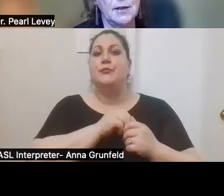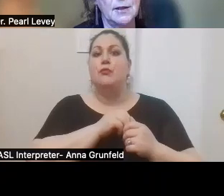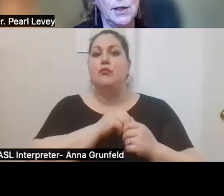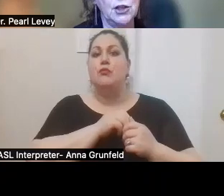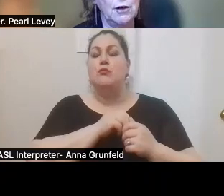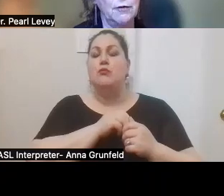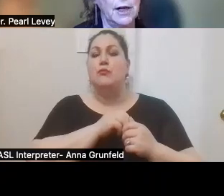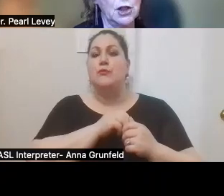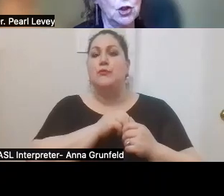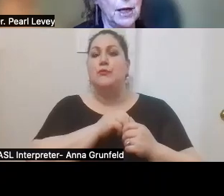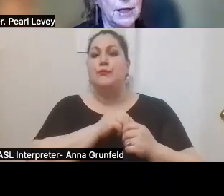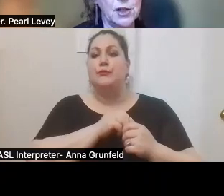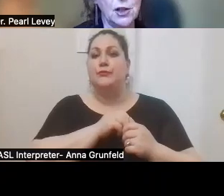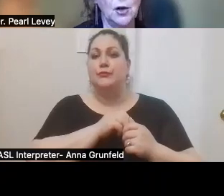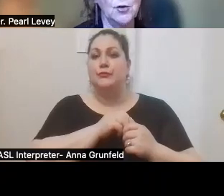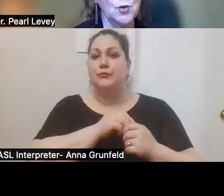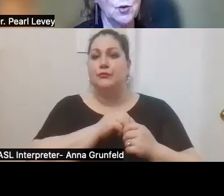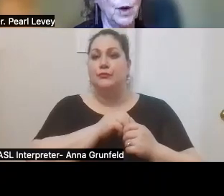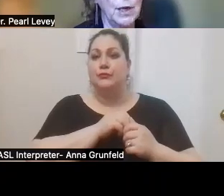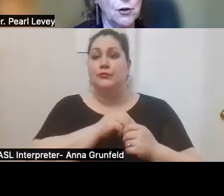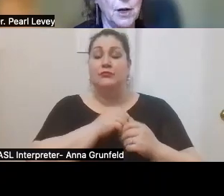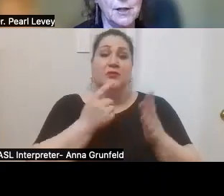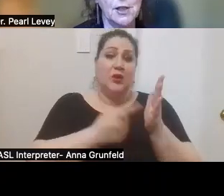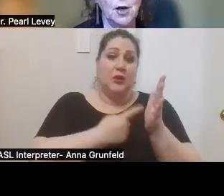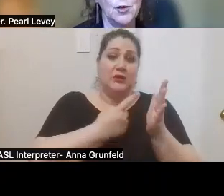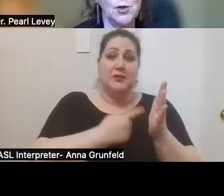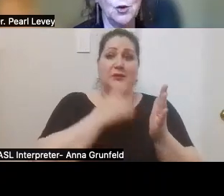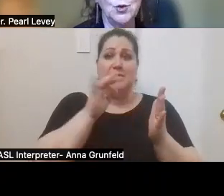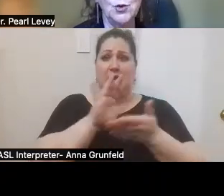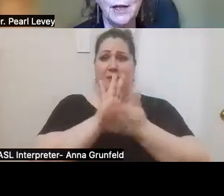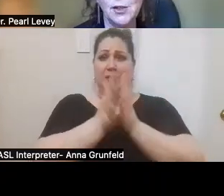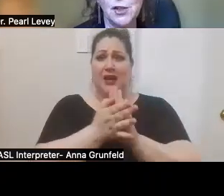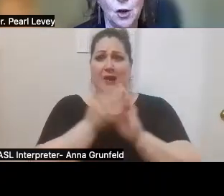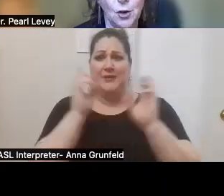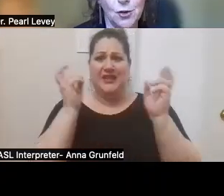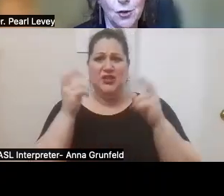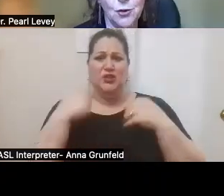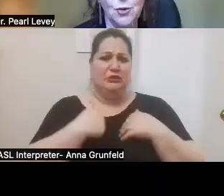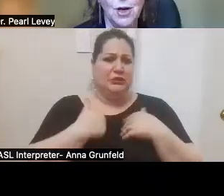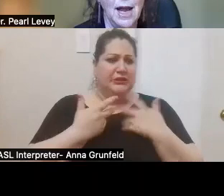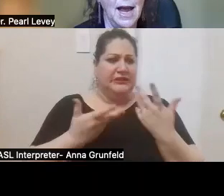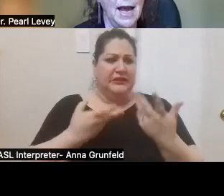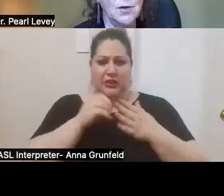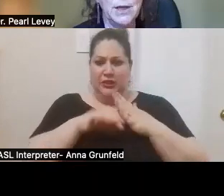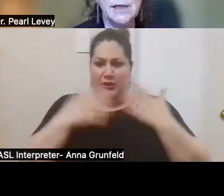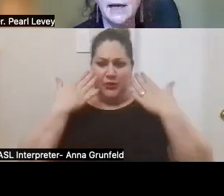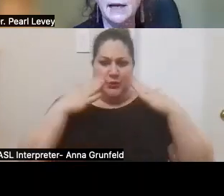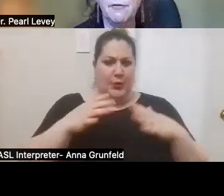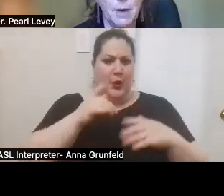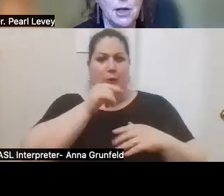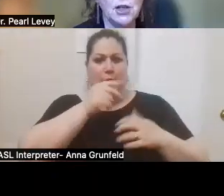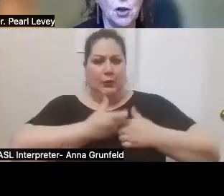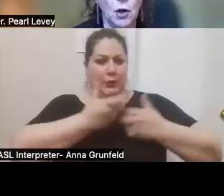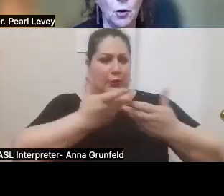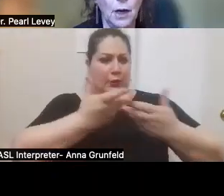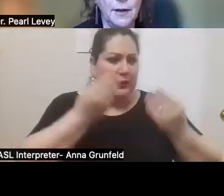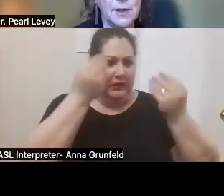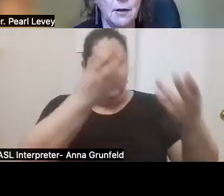Its a question, do they disclose, when do they disclose, who do they disclose to and where does that information go